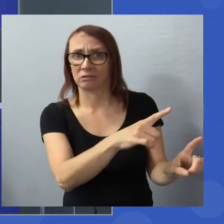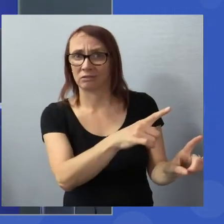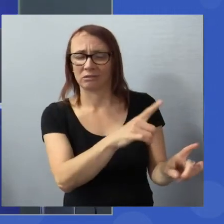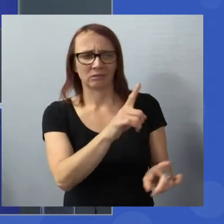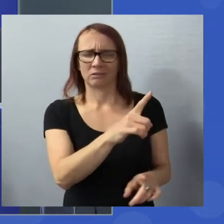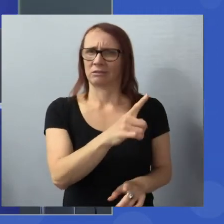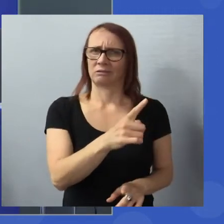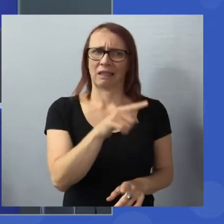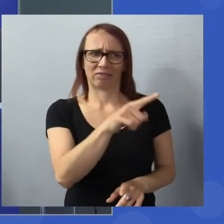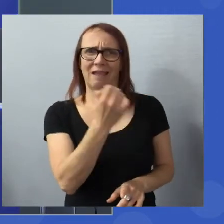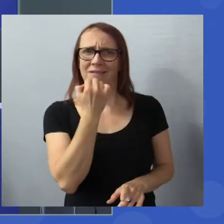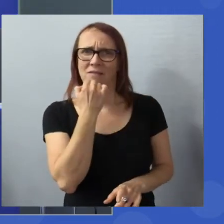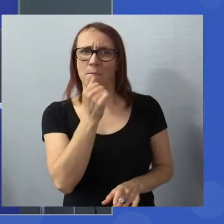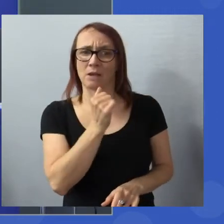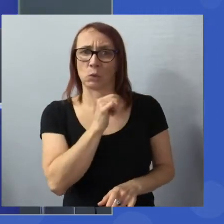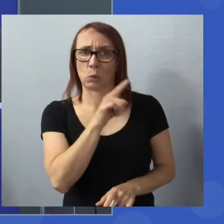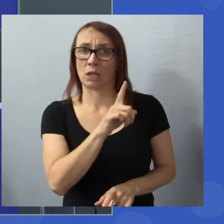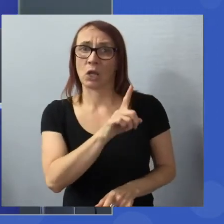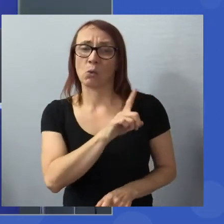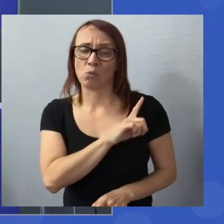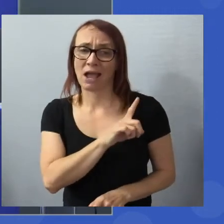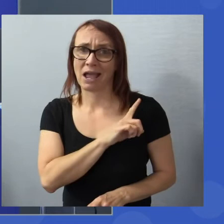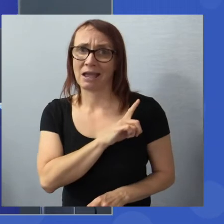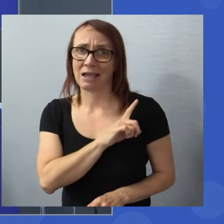that number being used because it focused attention on the fact that we